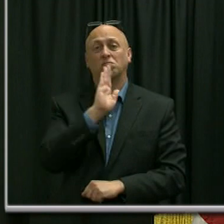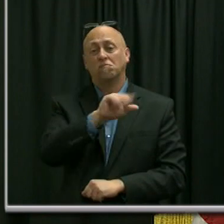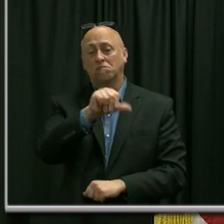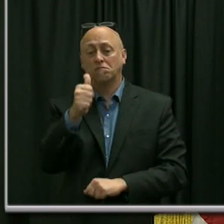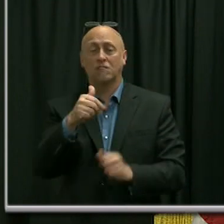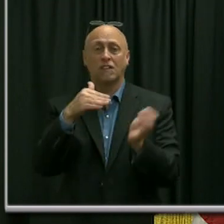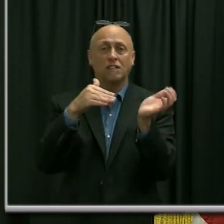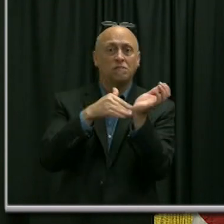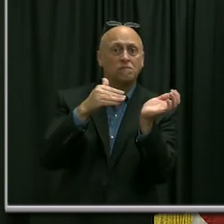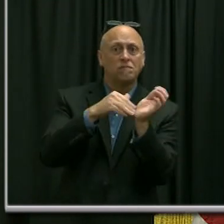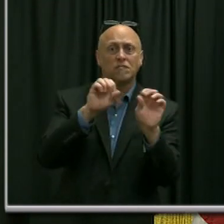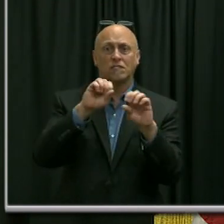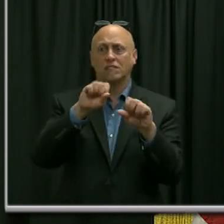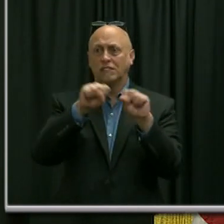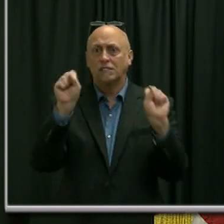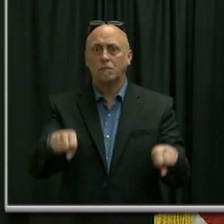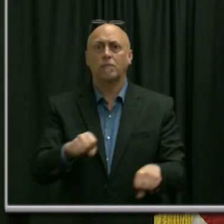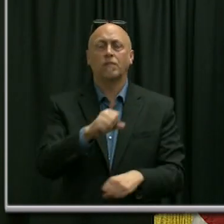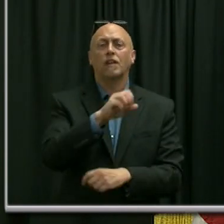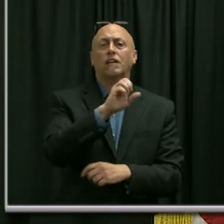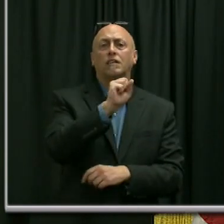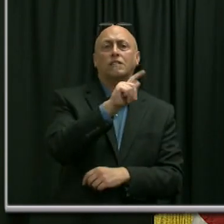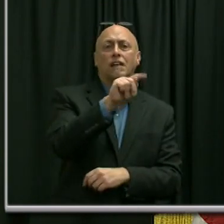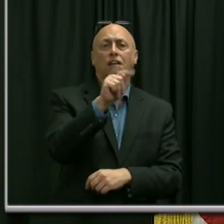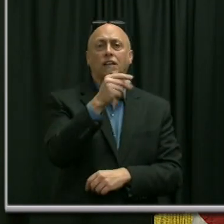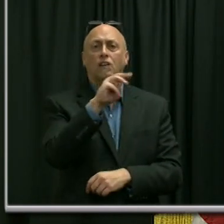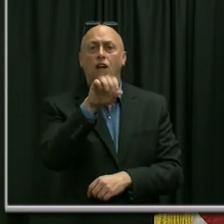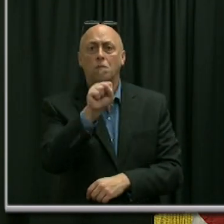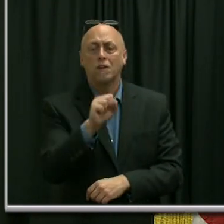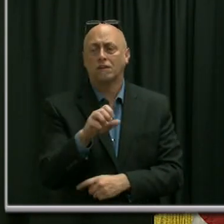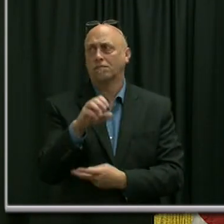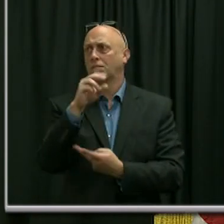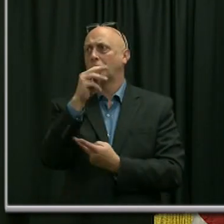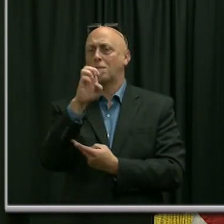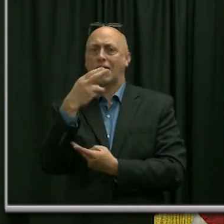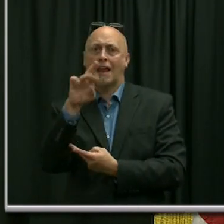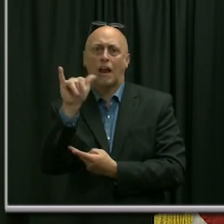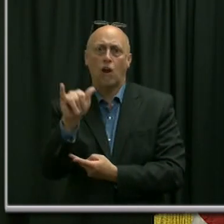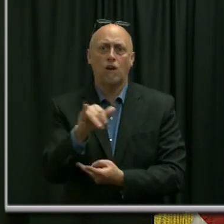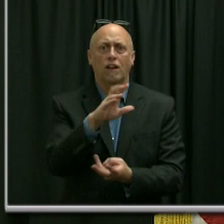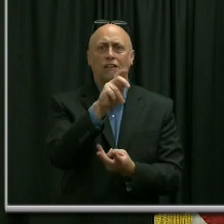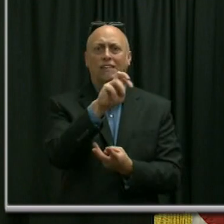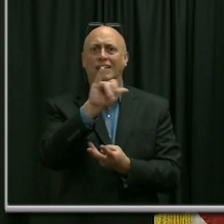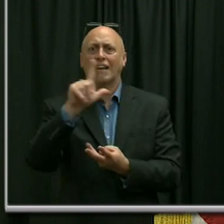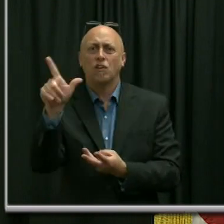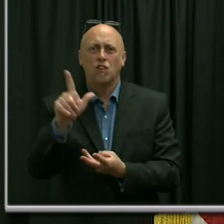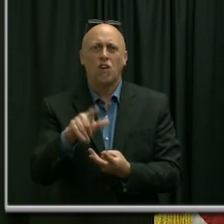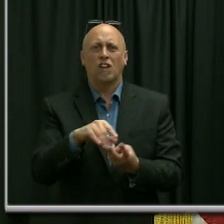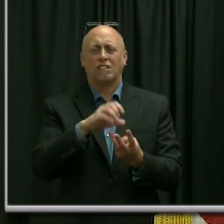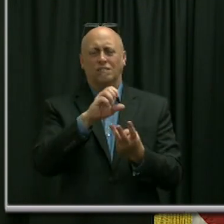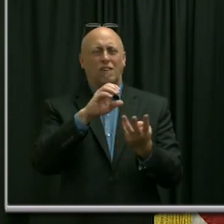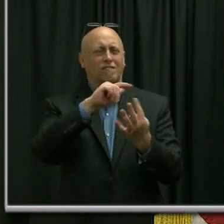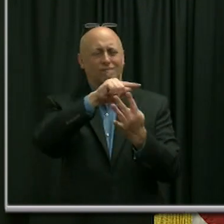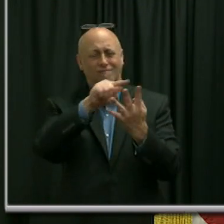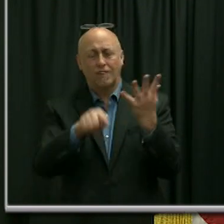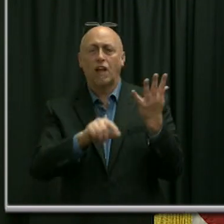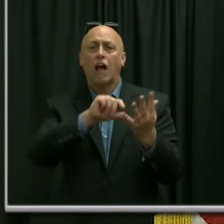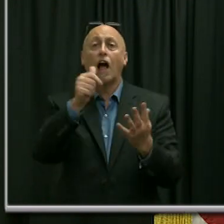NASHVILLE'S OTHER HEALTHCARE SYSTEMS ST THOMAS ASCENSION NASHVILLE GENERAL HOSPITAL IN